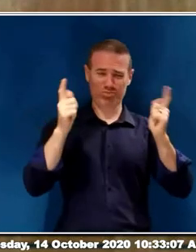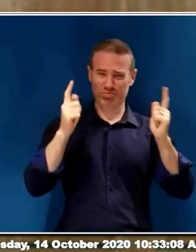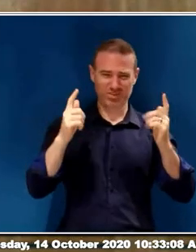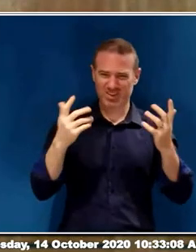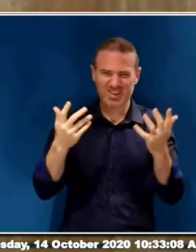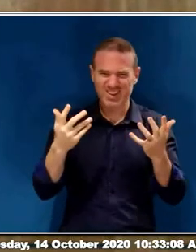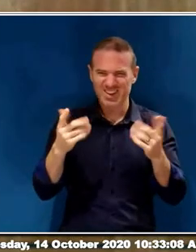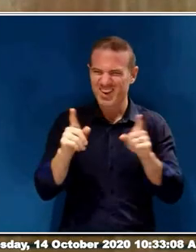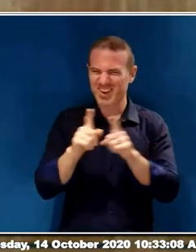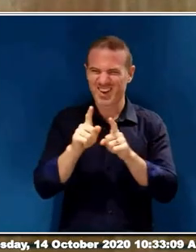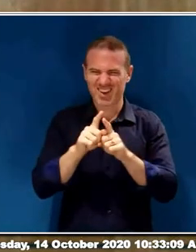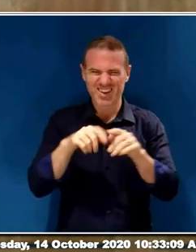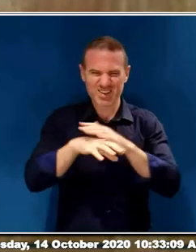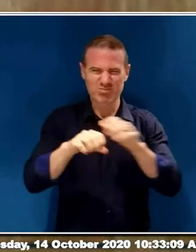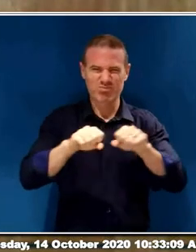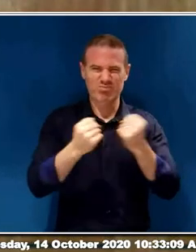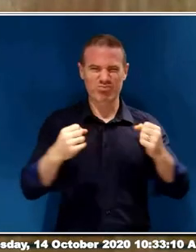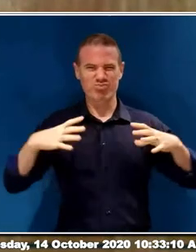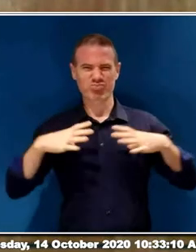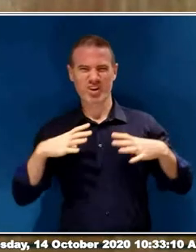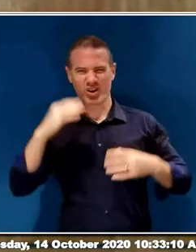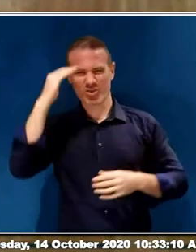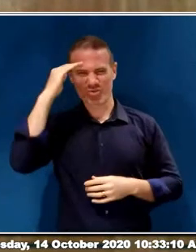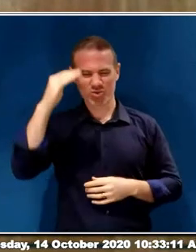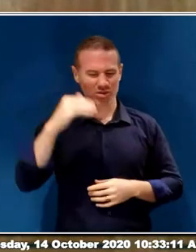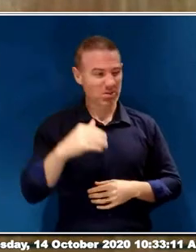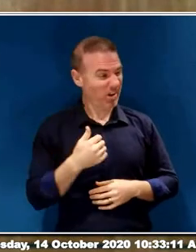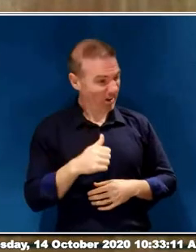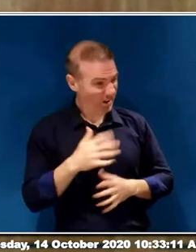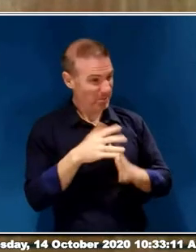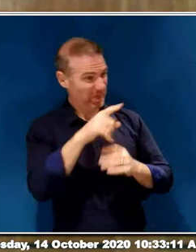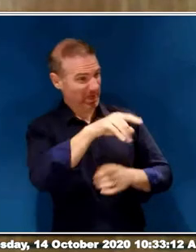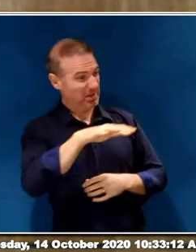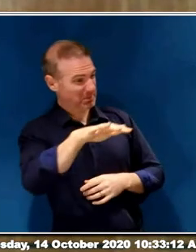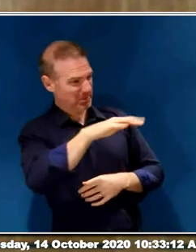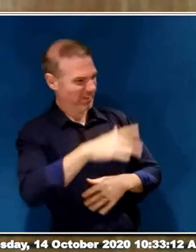So, it was in a space that you didn't feel like you couldn't-- Yeah. access? Couldn't regulate.